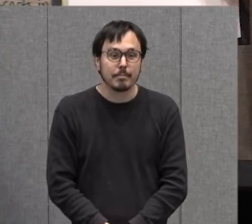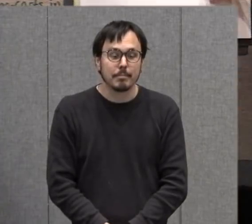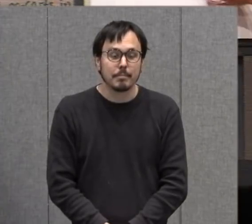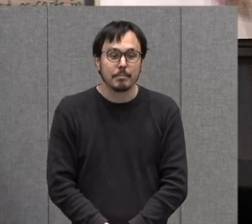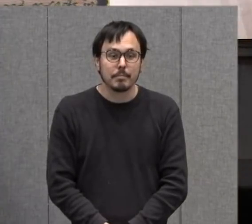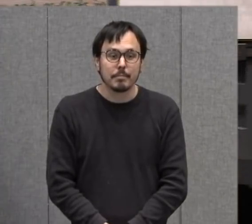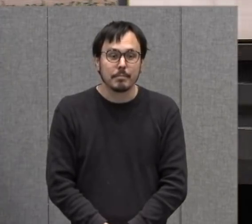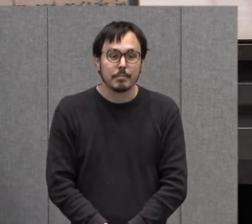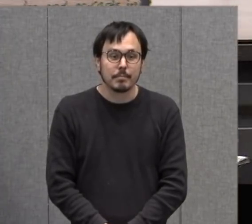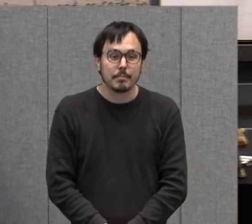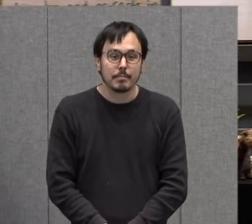Okay.